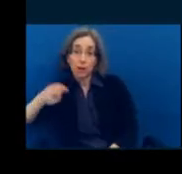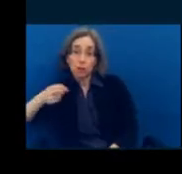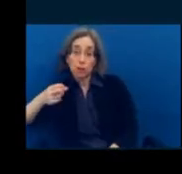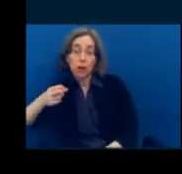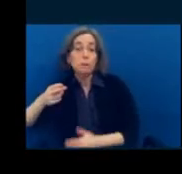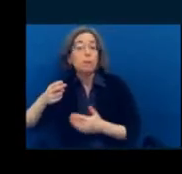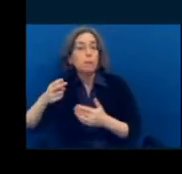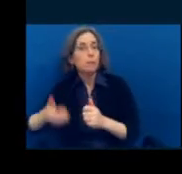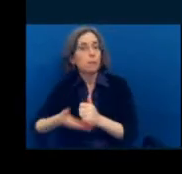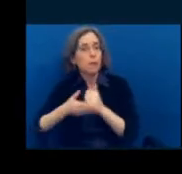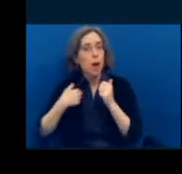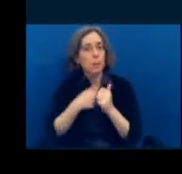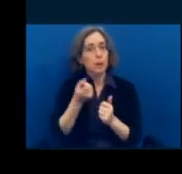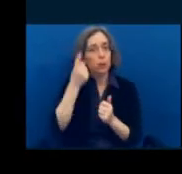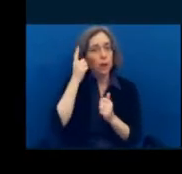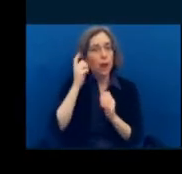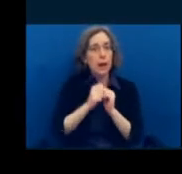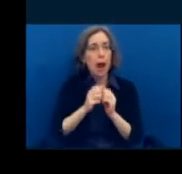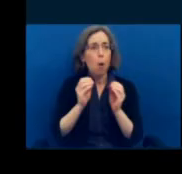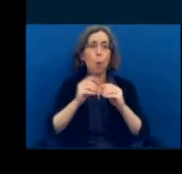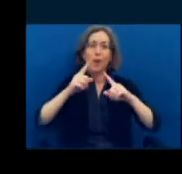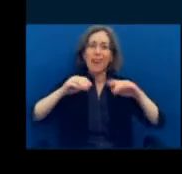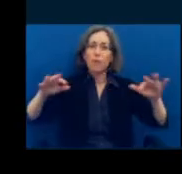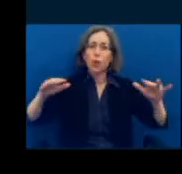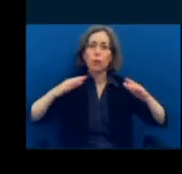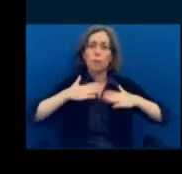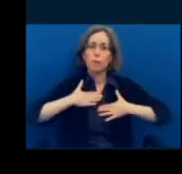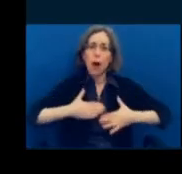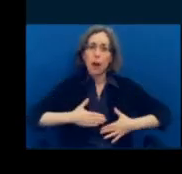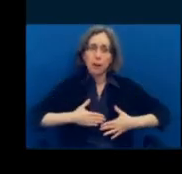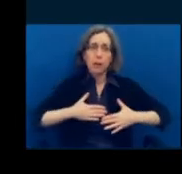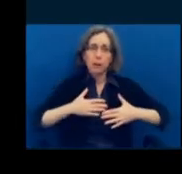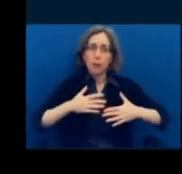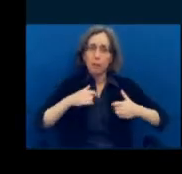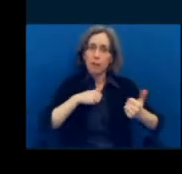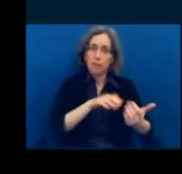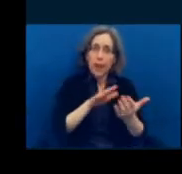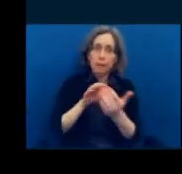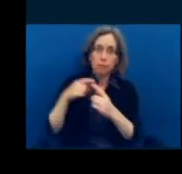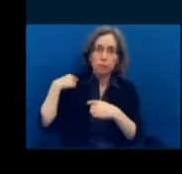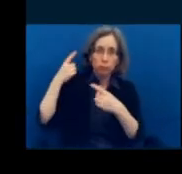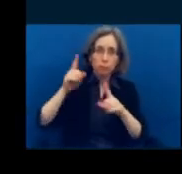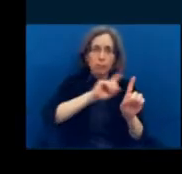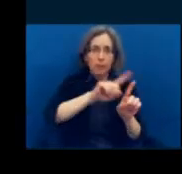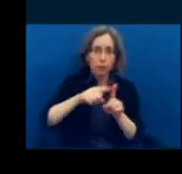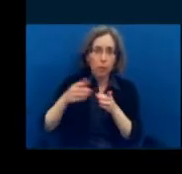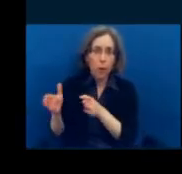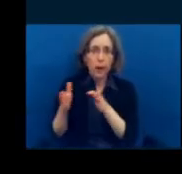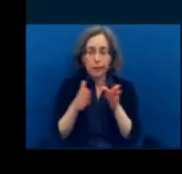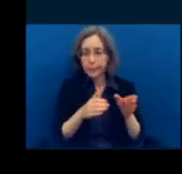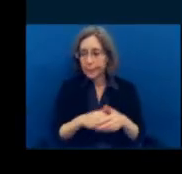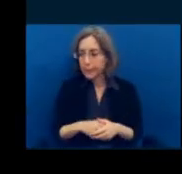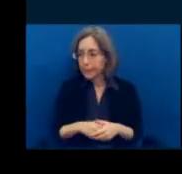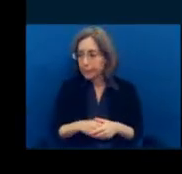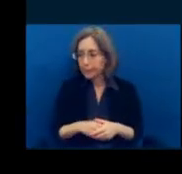HOW THEIR BODIES HAVE BEEN TREATED FOR THEIR DIFFERENCE.